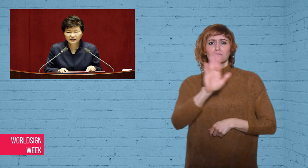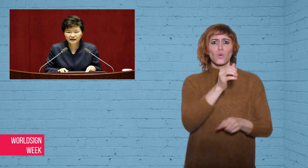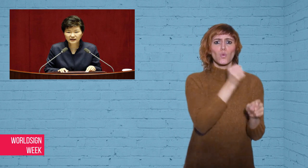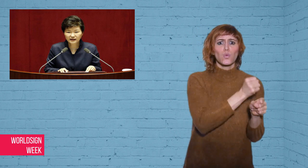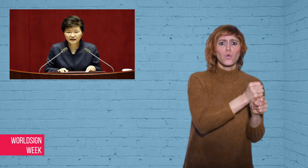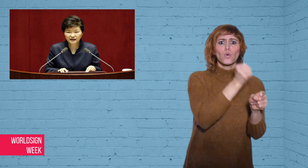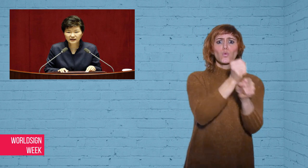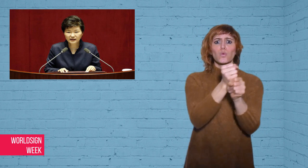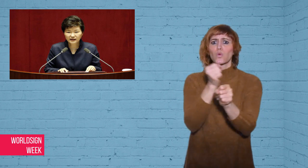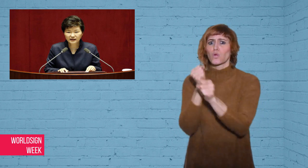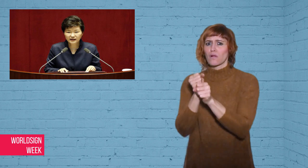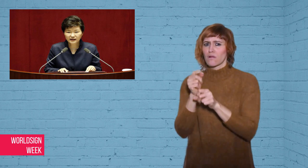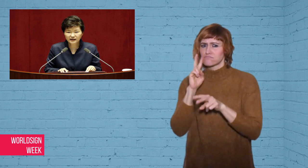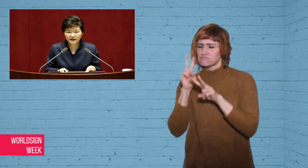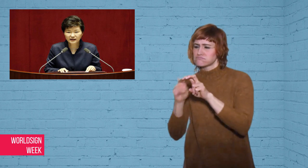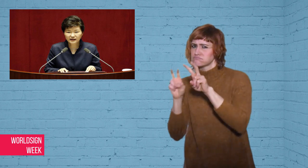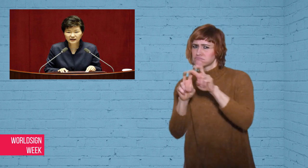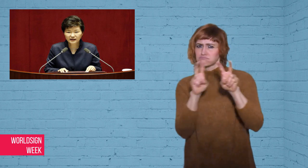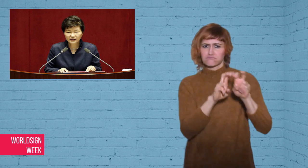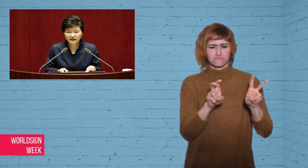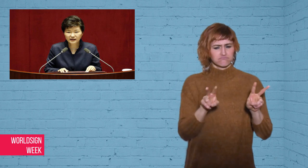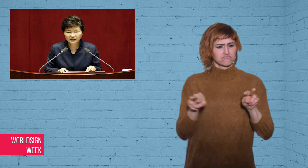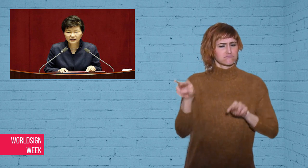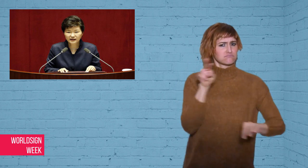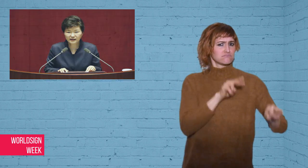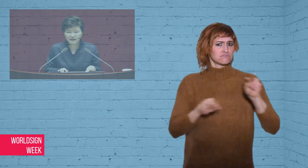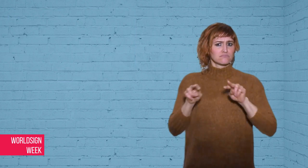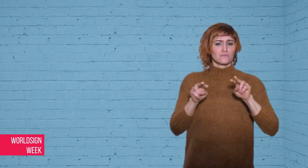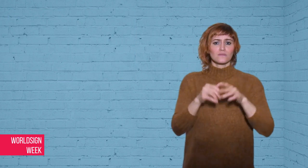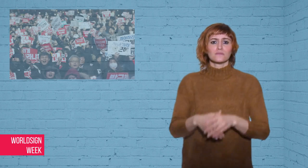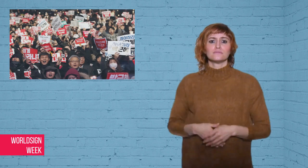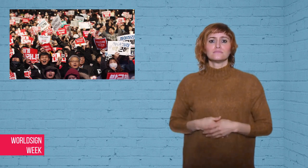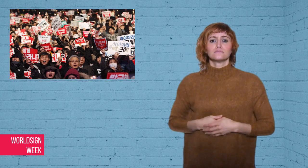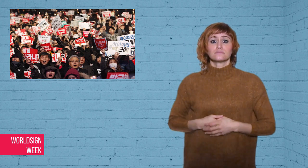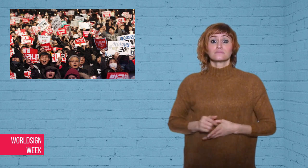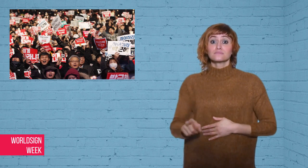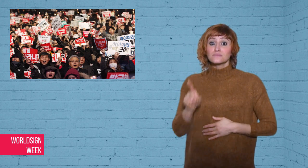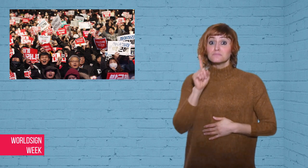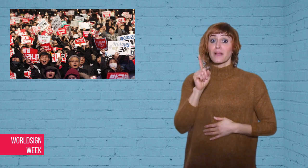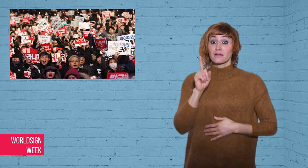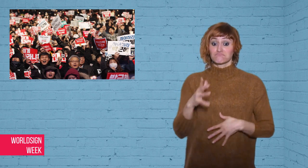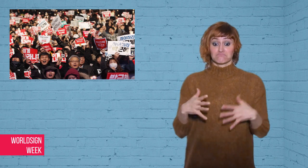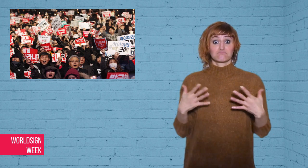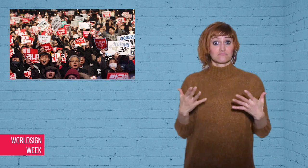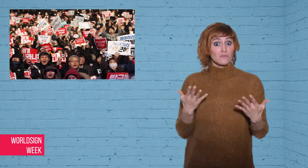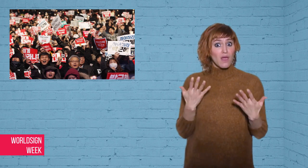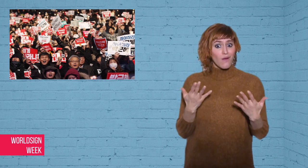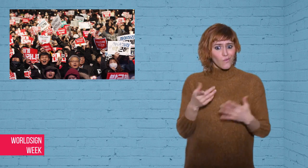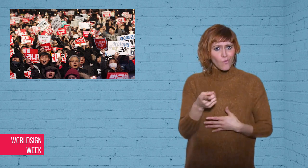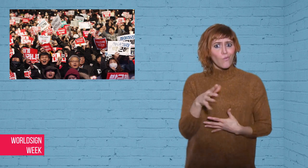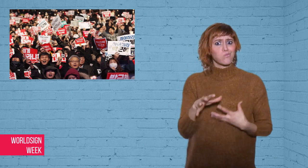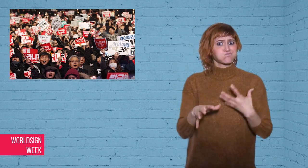However, even with all the chaos, Park shows